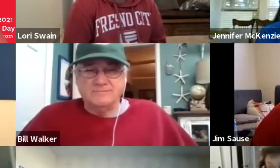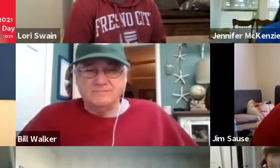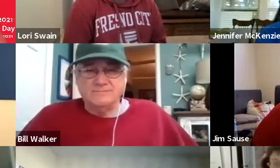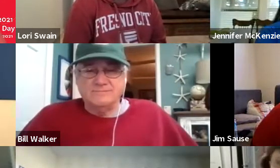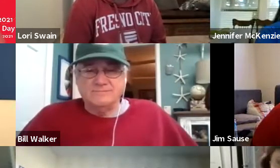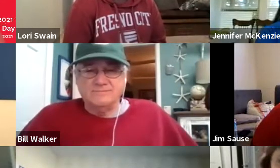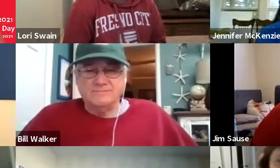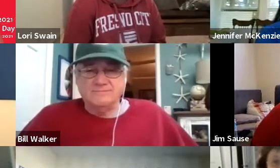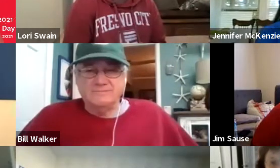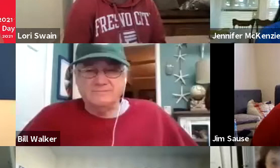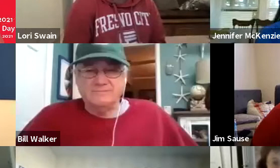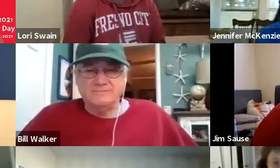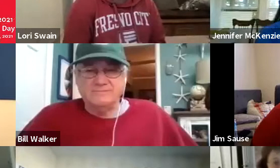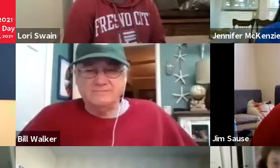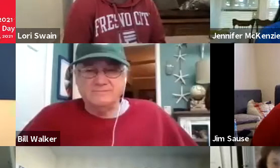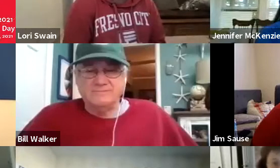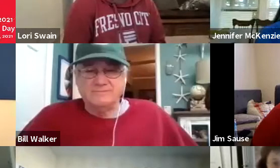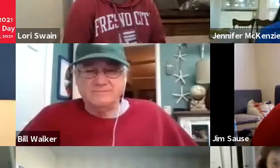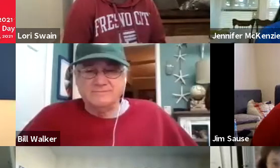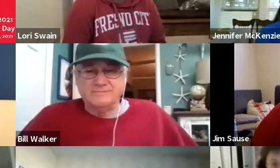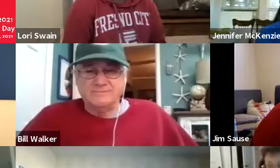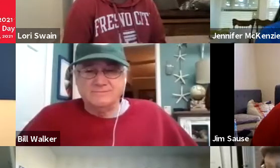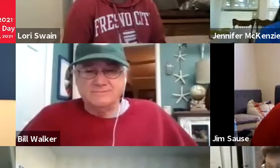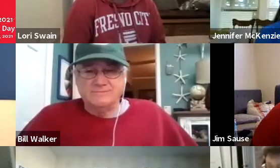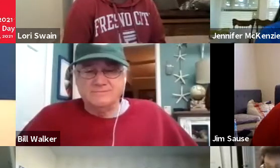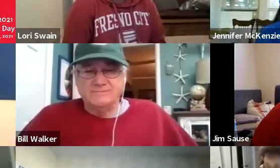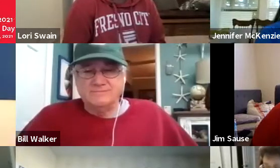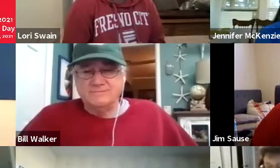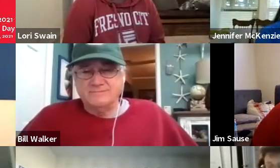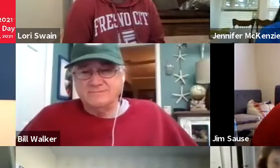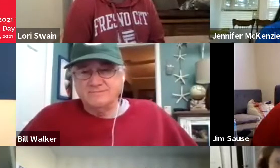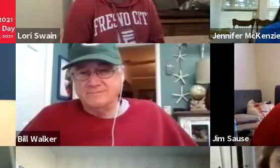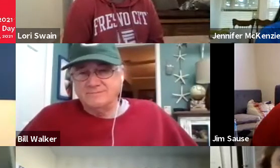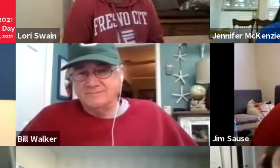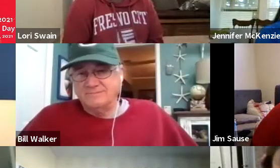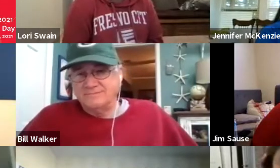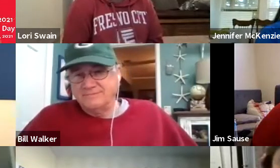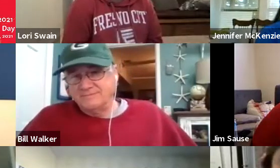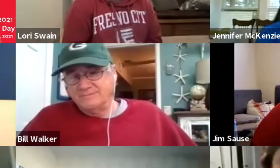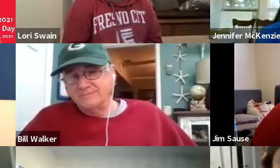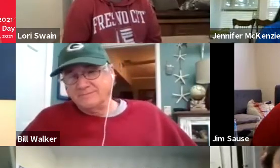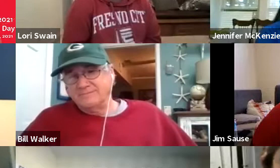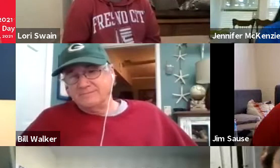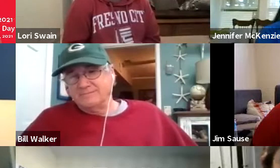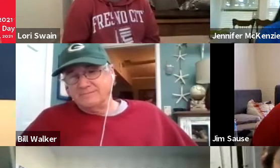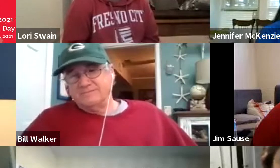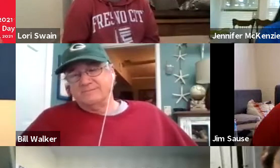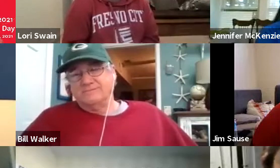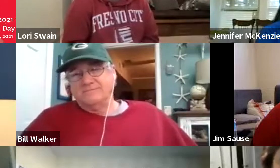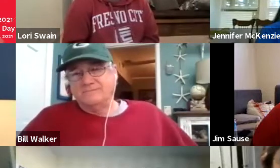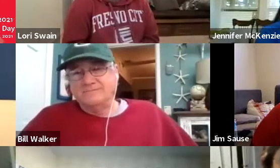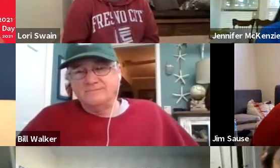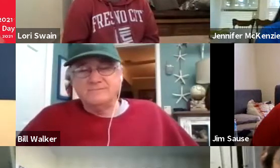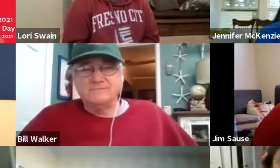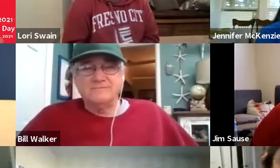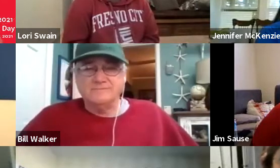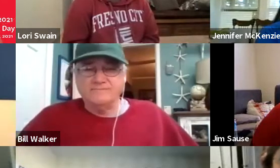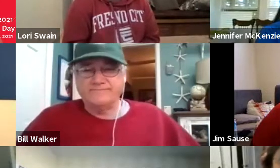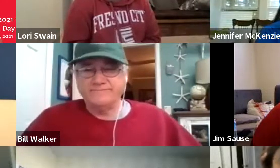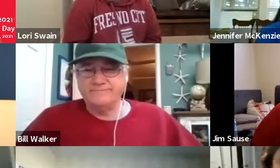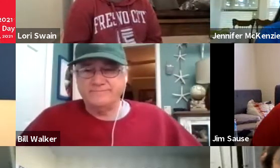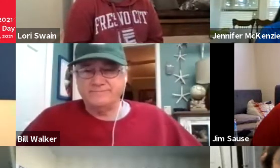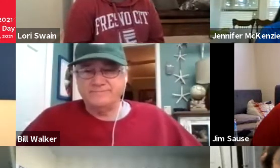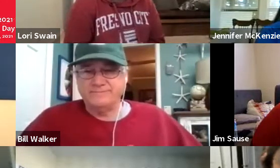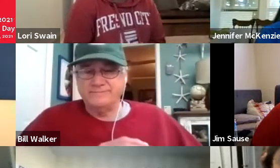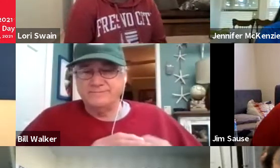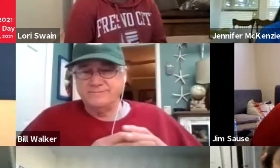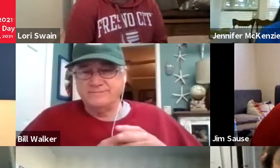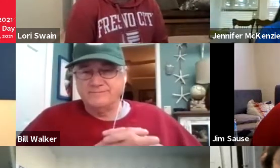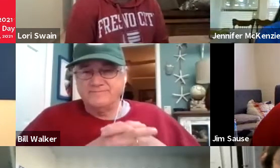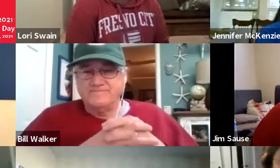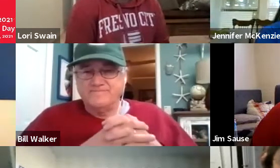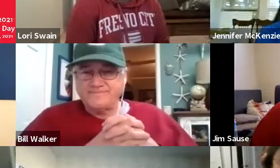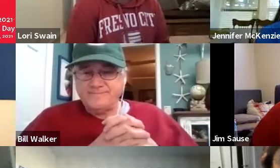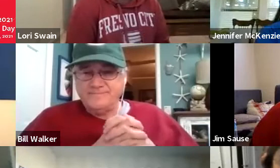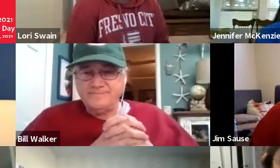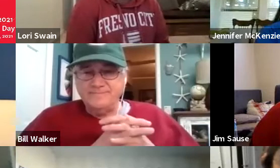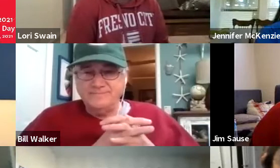faculty in, we discuss, we have faculty staff interaction, where staff are constantly talking to faculty getting program knowledge,